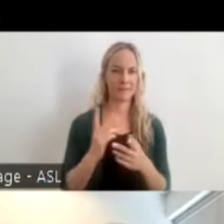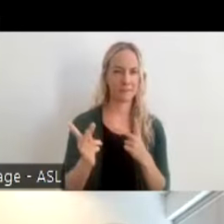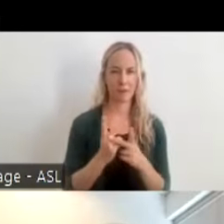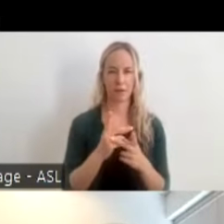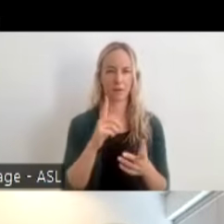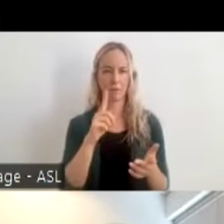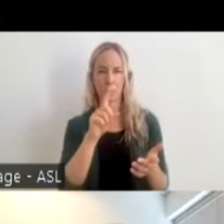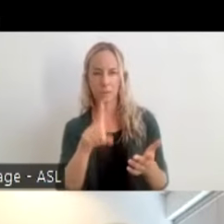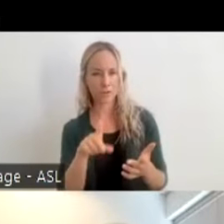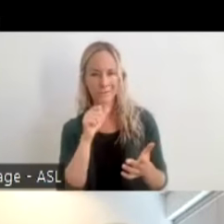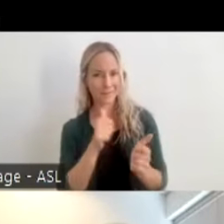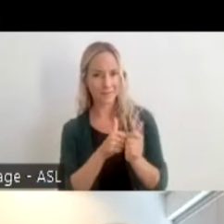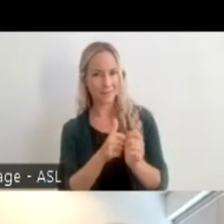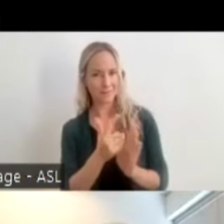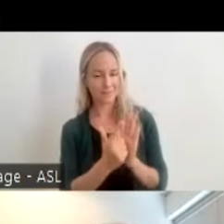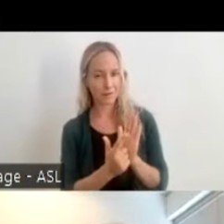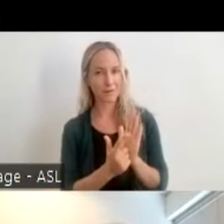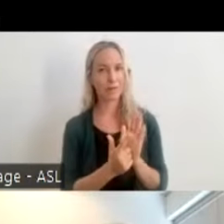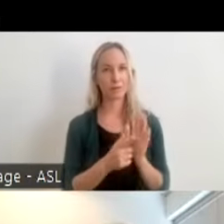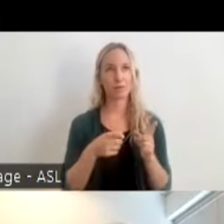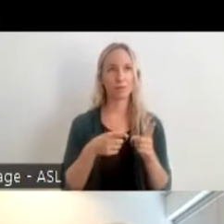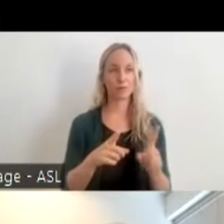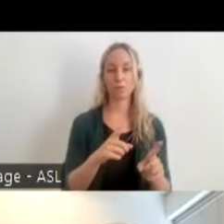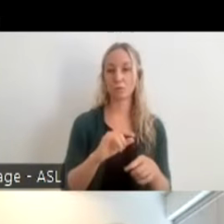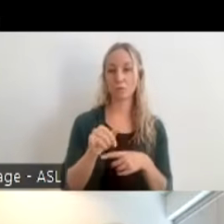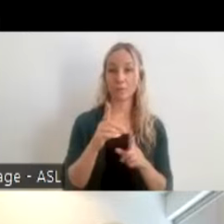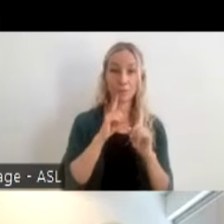the individual no longer is being impaired or is